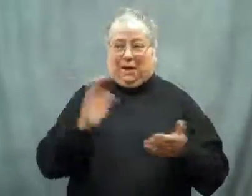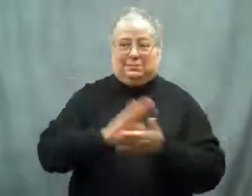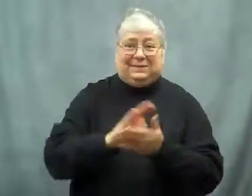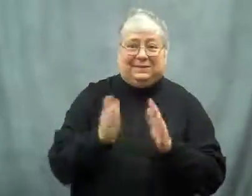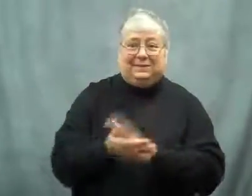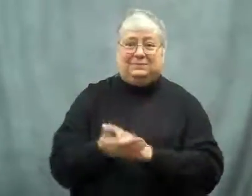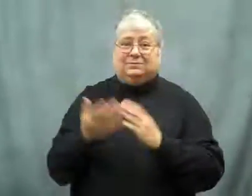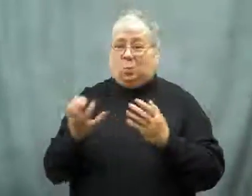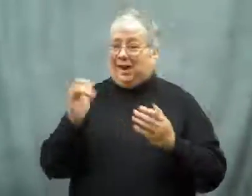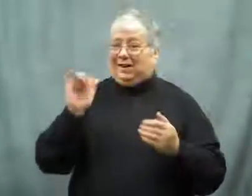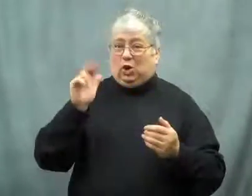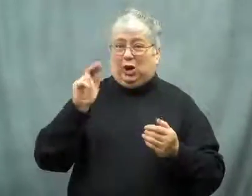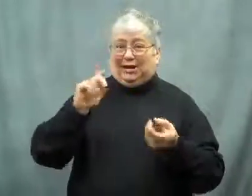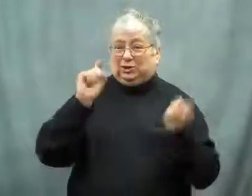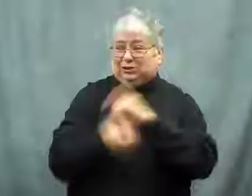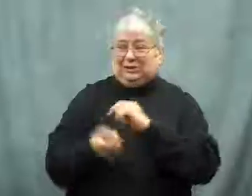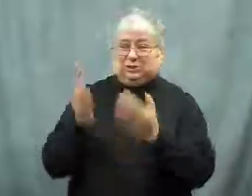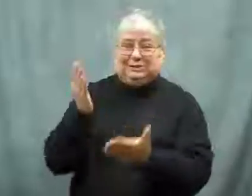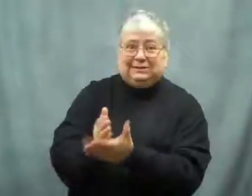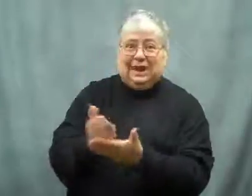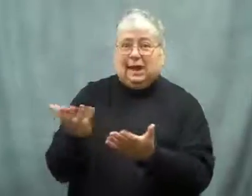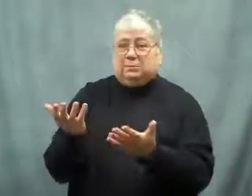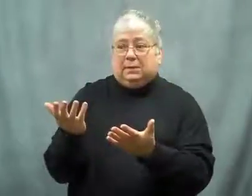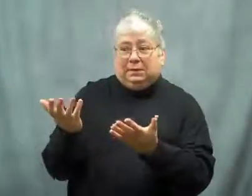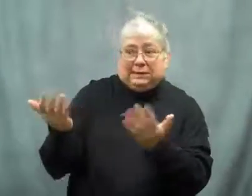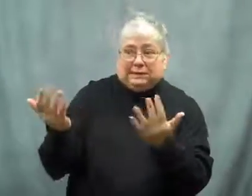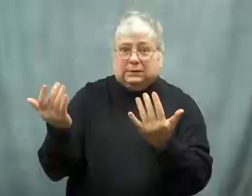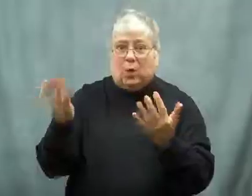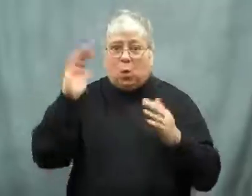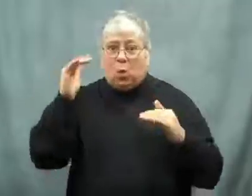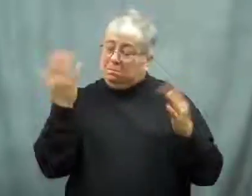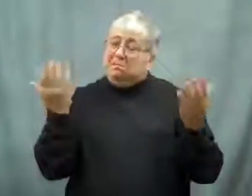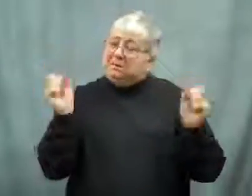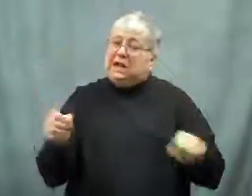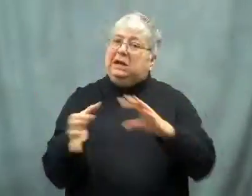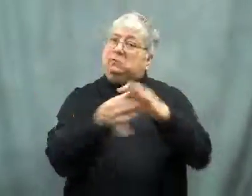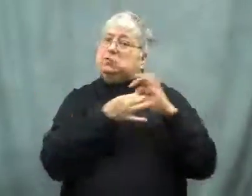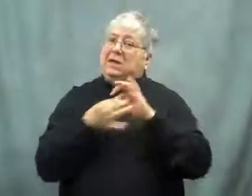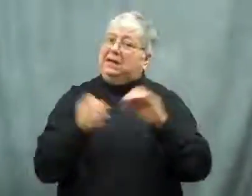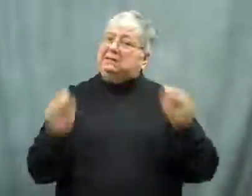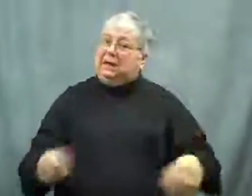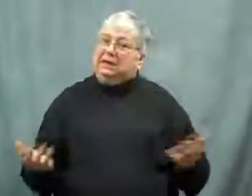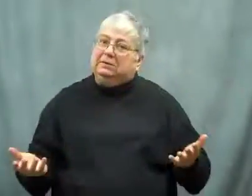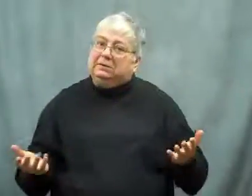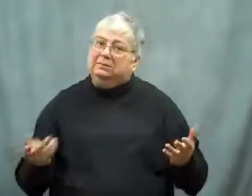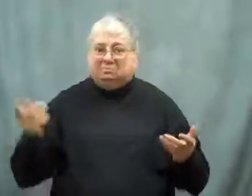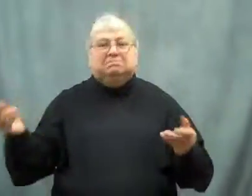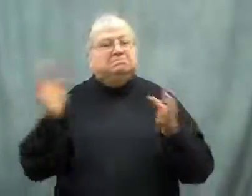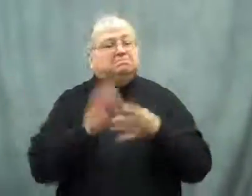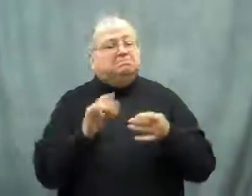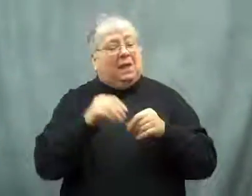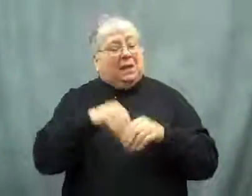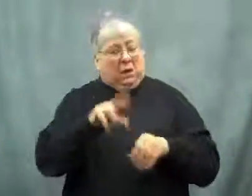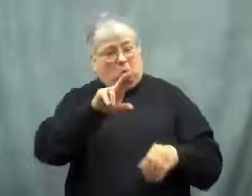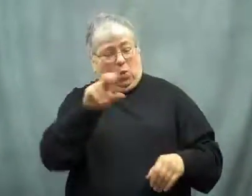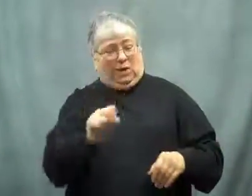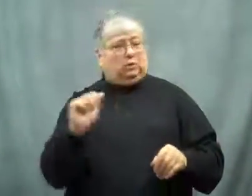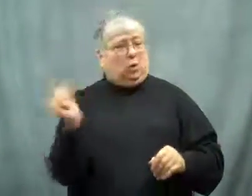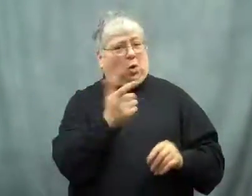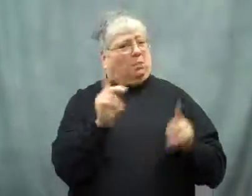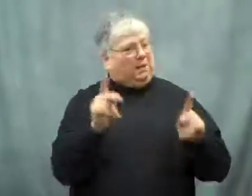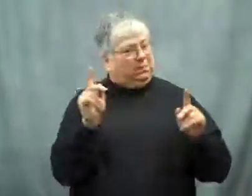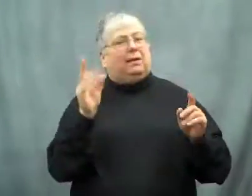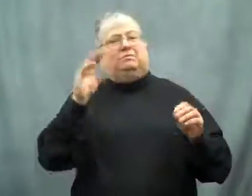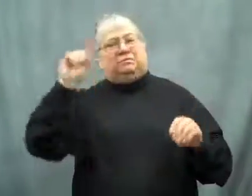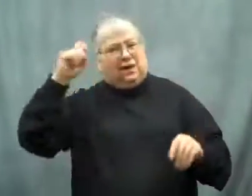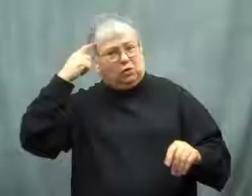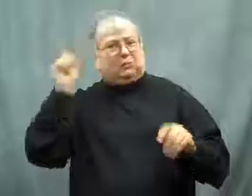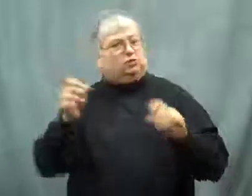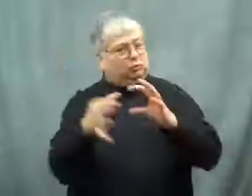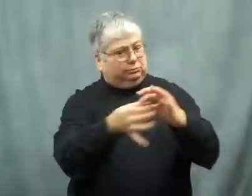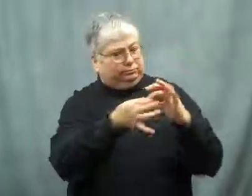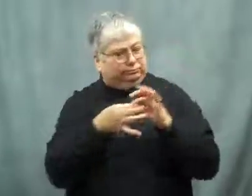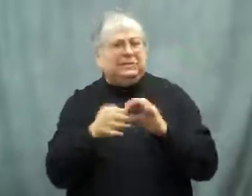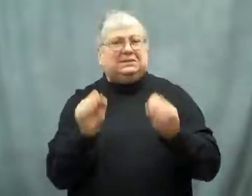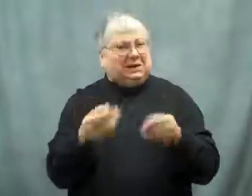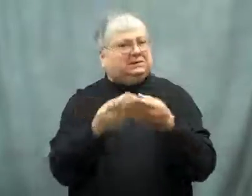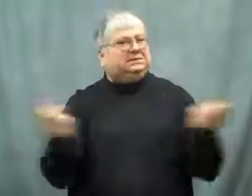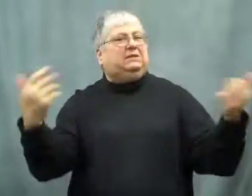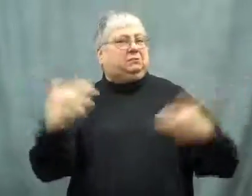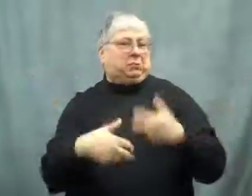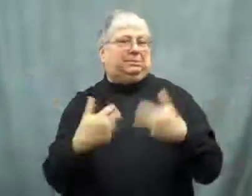He hoped that Iran would change, and there could be peace and unity.